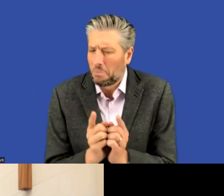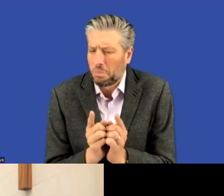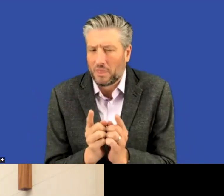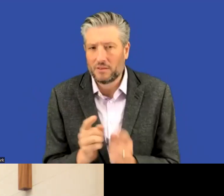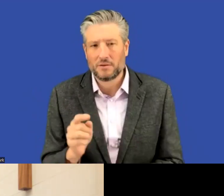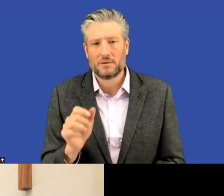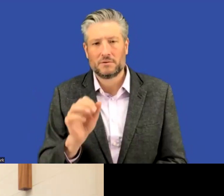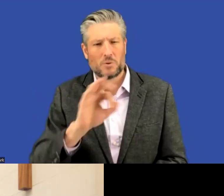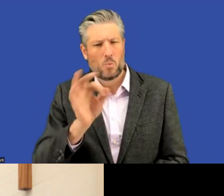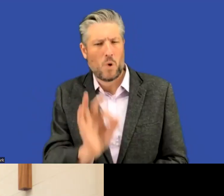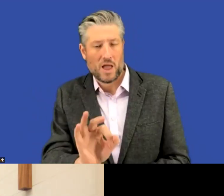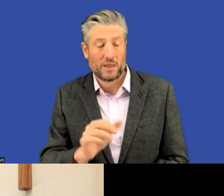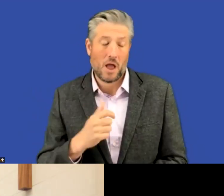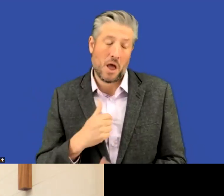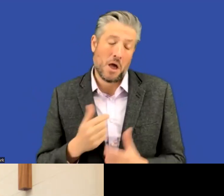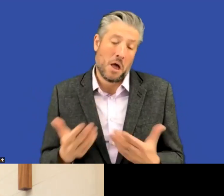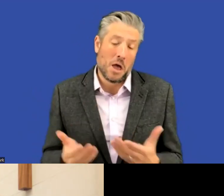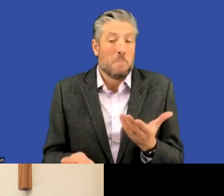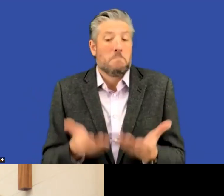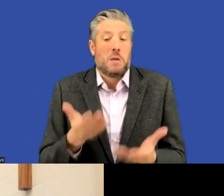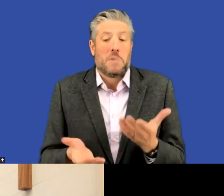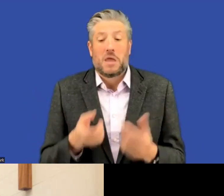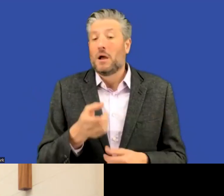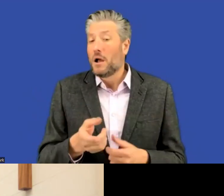country is either language or a chapter.